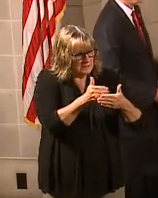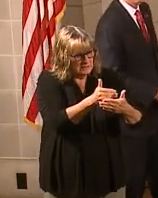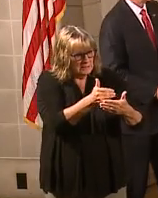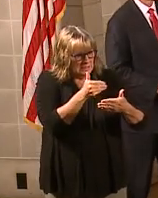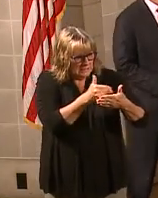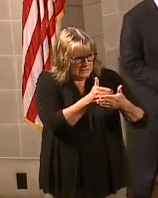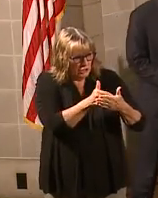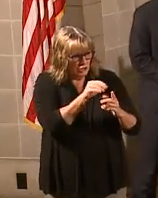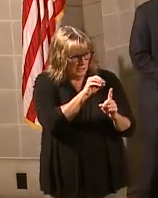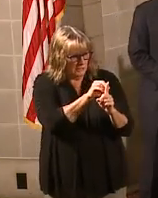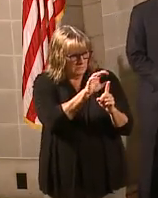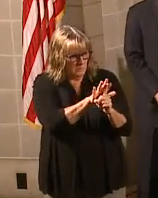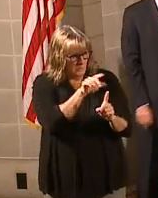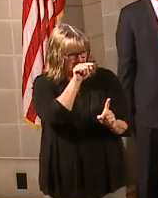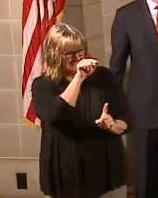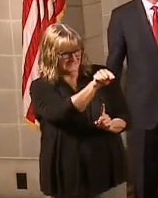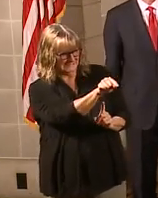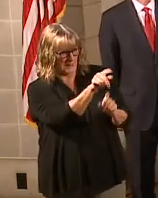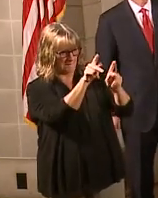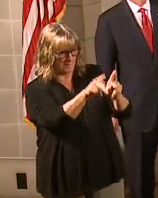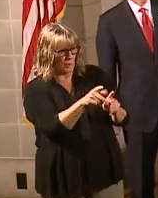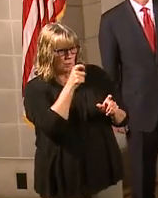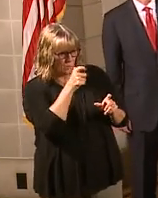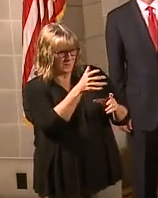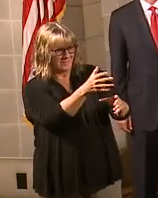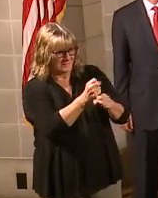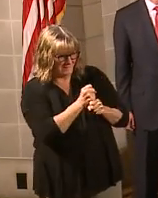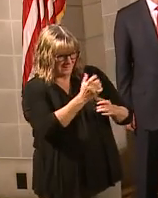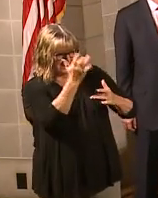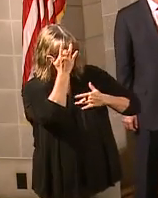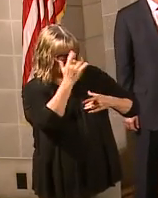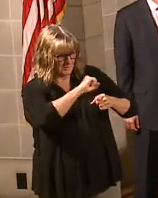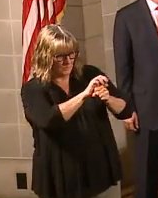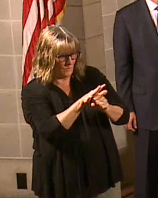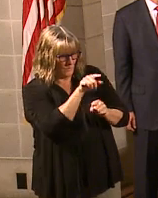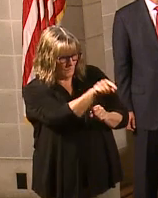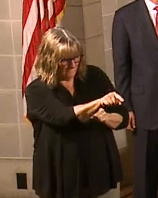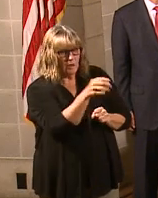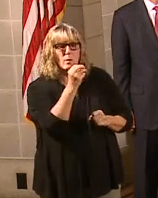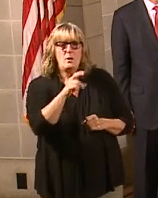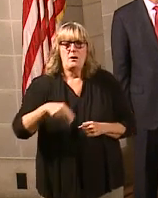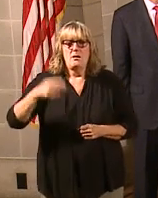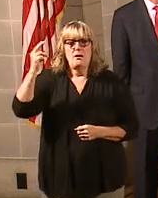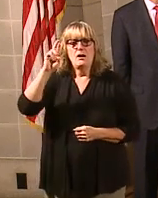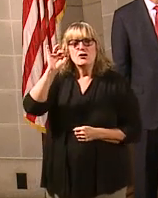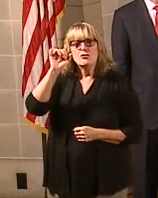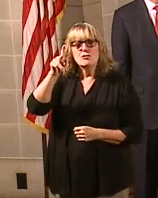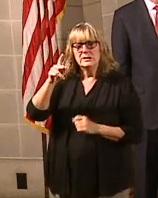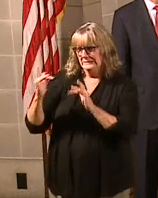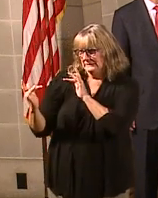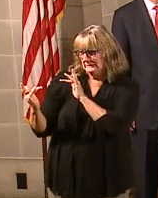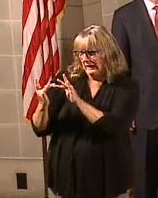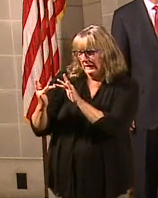PROVIDER TALK TO YOU ABOUT MONOCLONAL ANTIBODY THERAPY AND